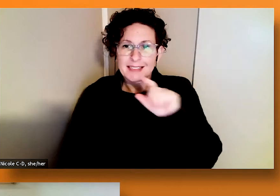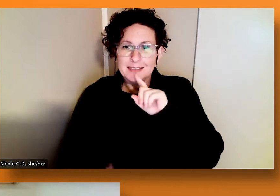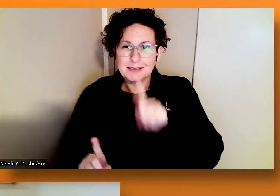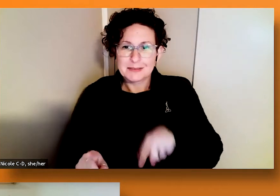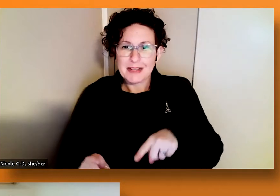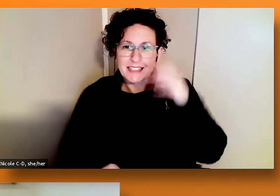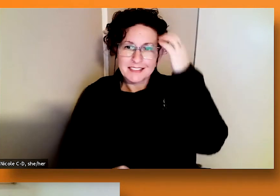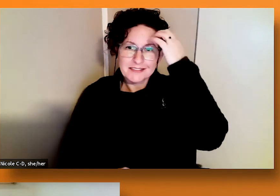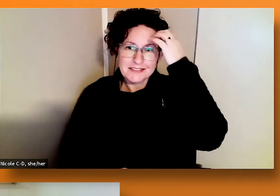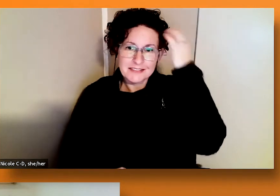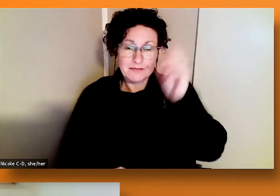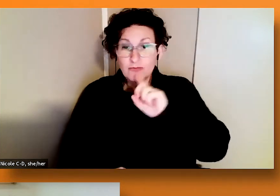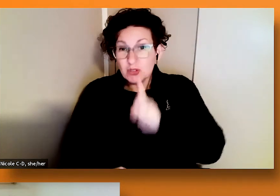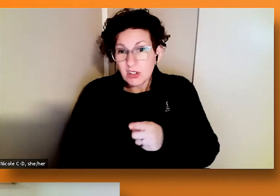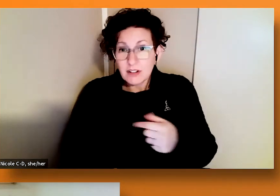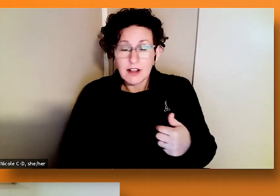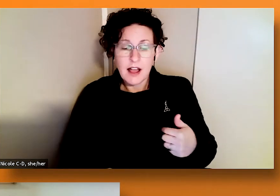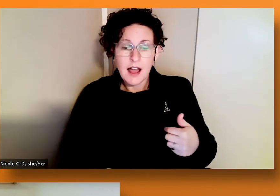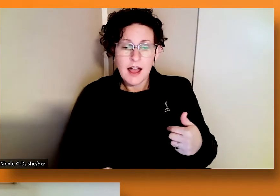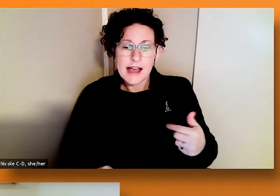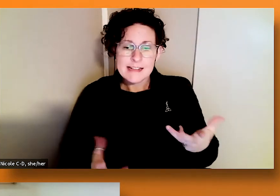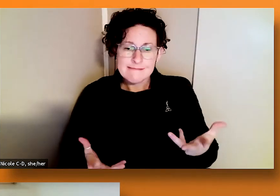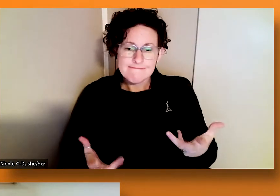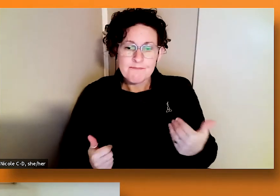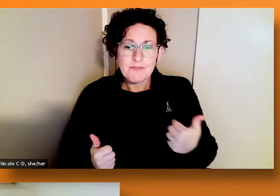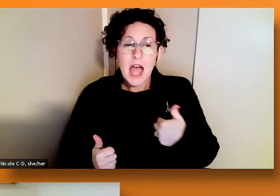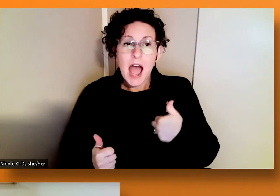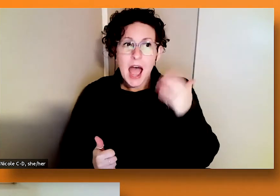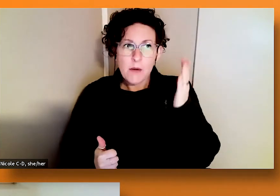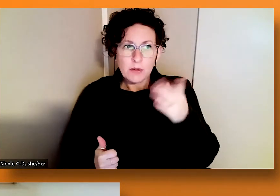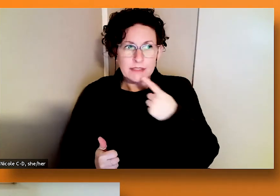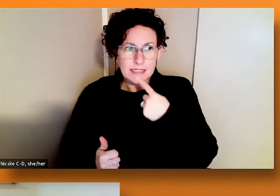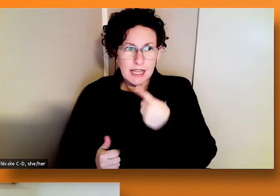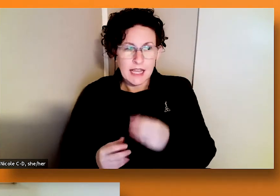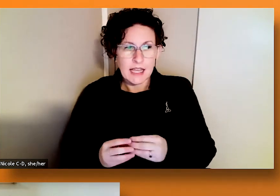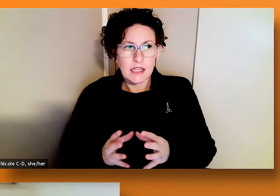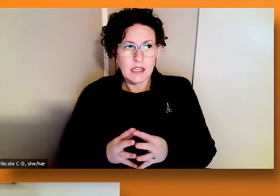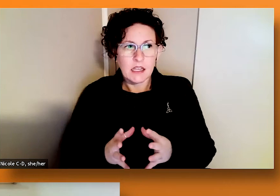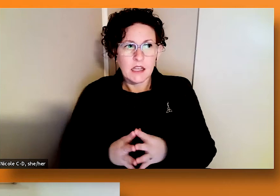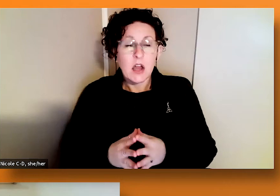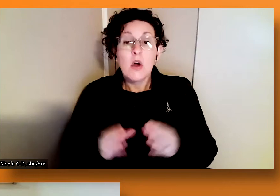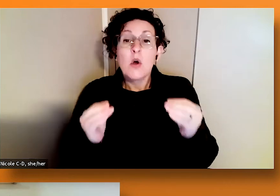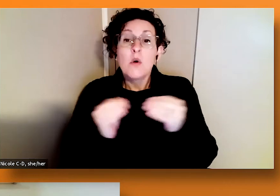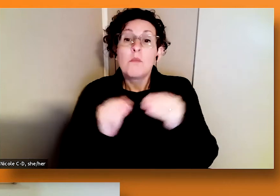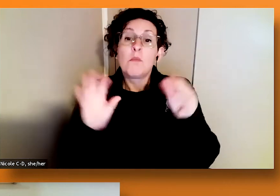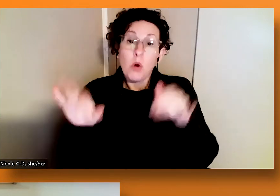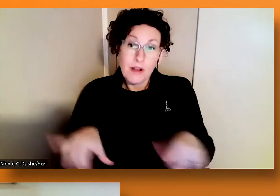Sure. I would say it is more common,